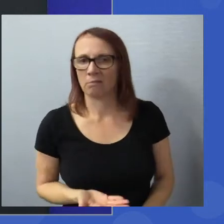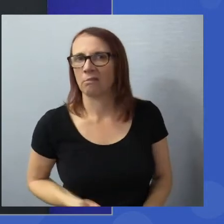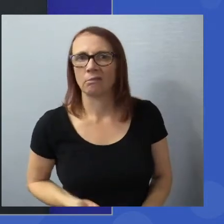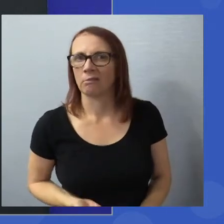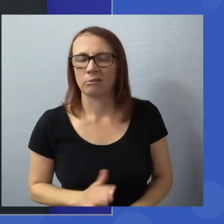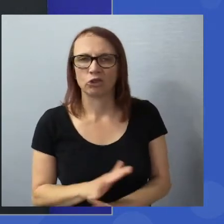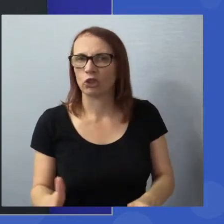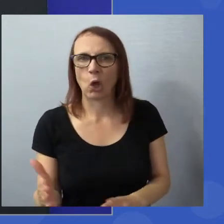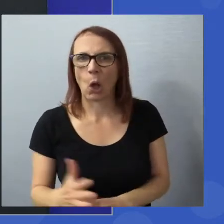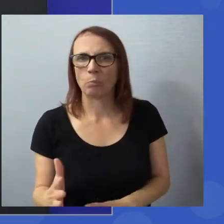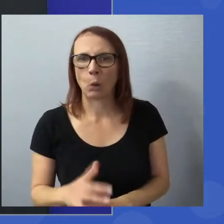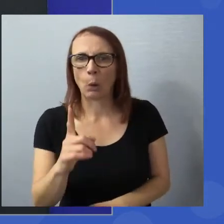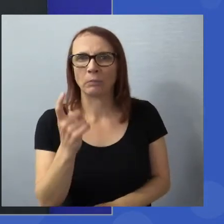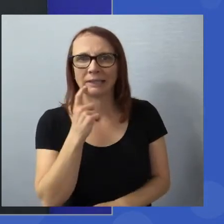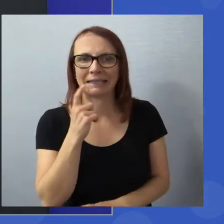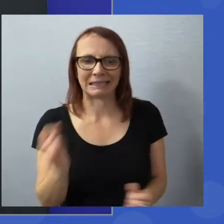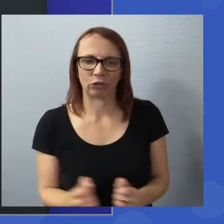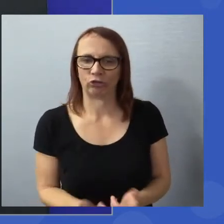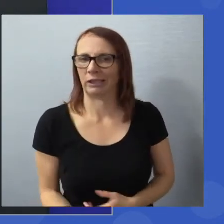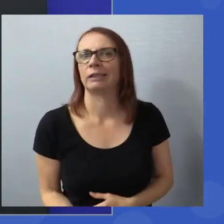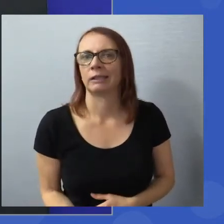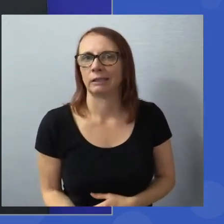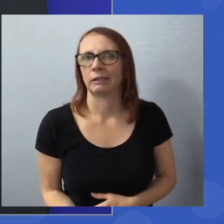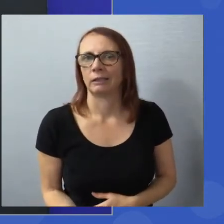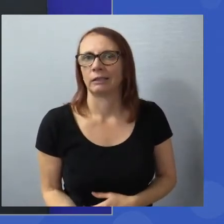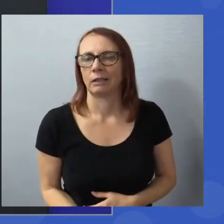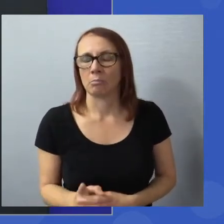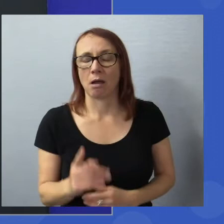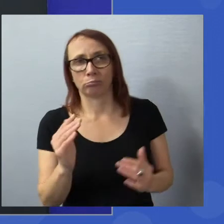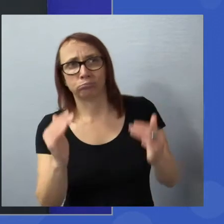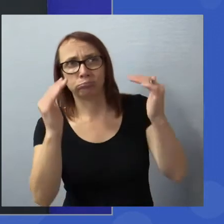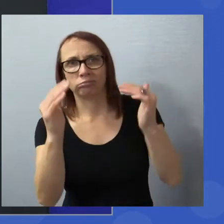can agree on being decided rather than making some of the tough decisions that